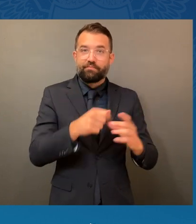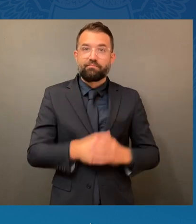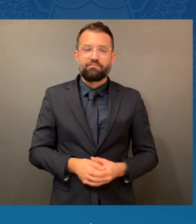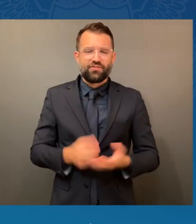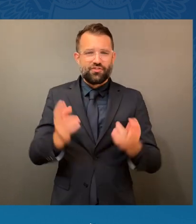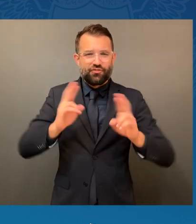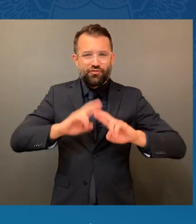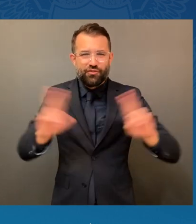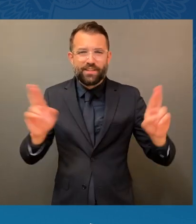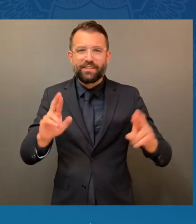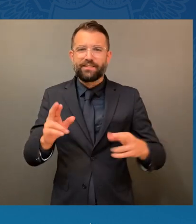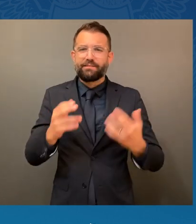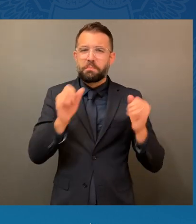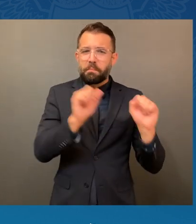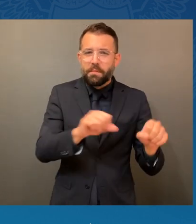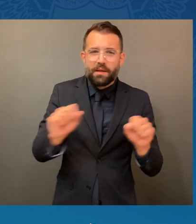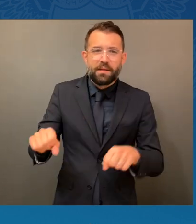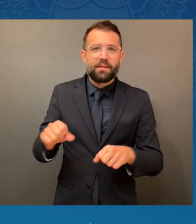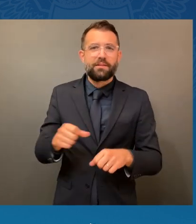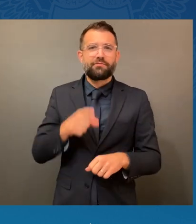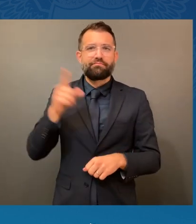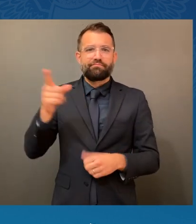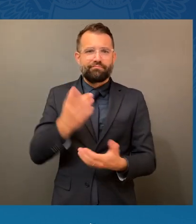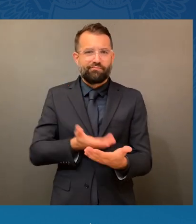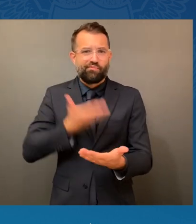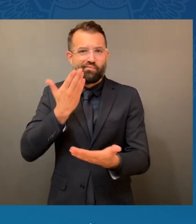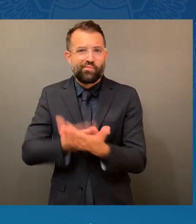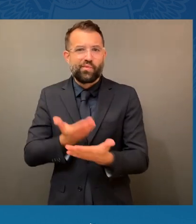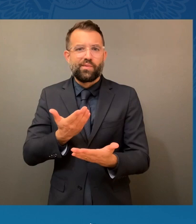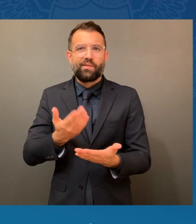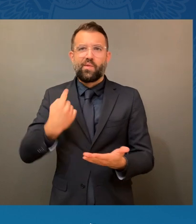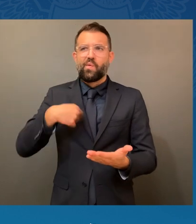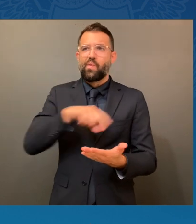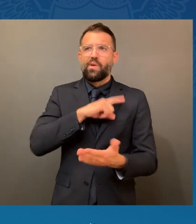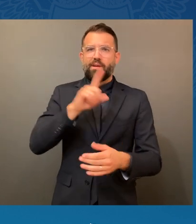you demonstrate that our commitment to Japan's defense